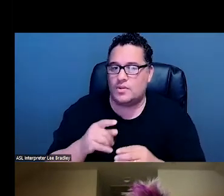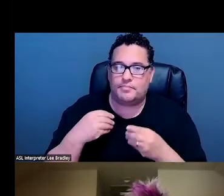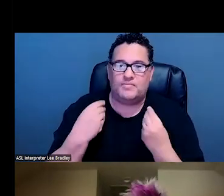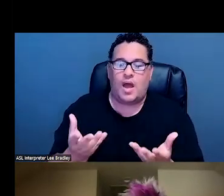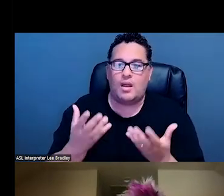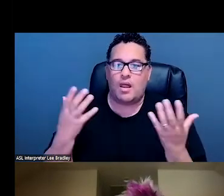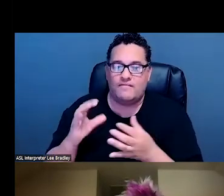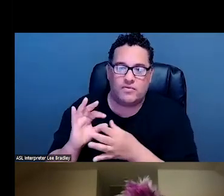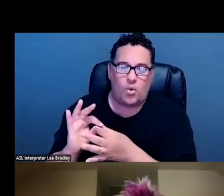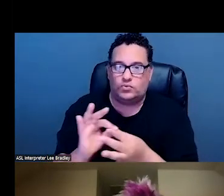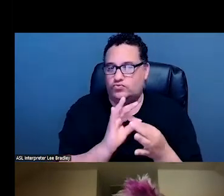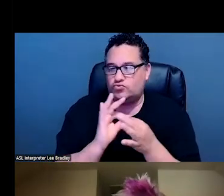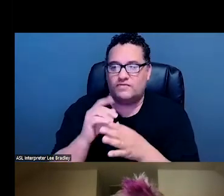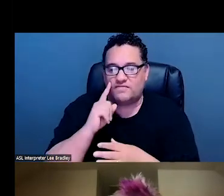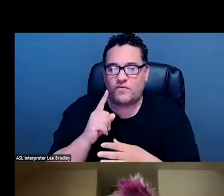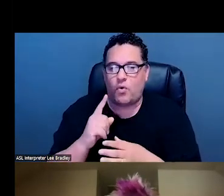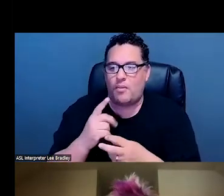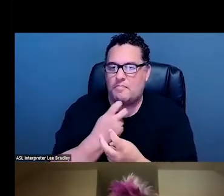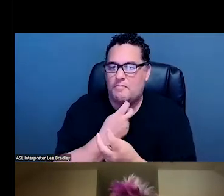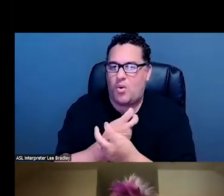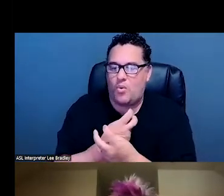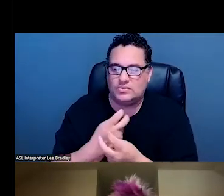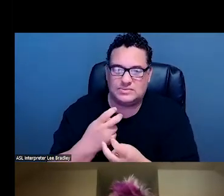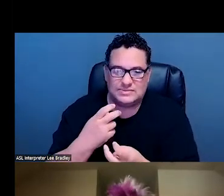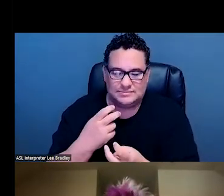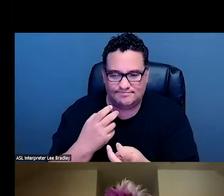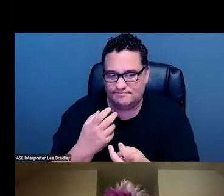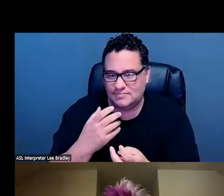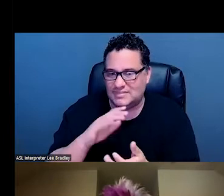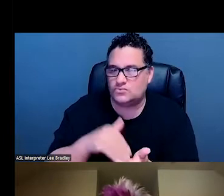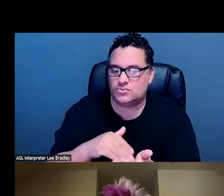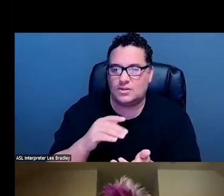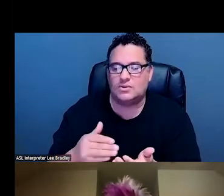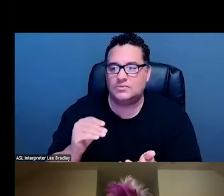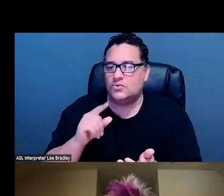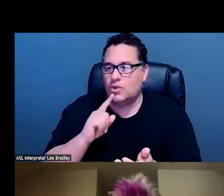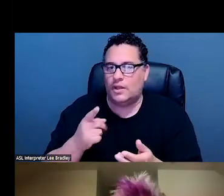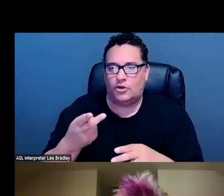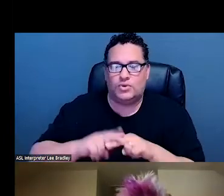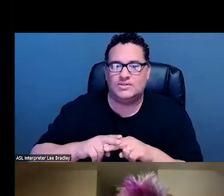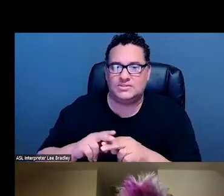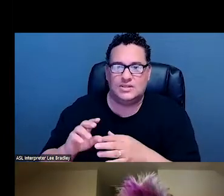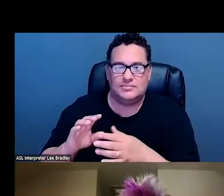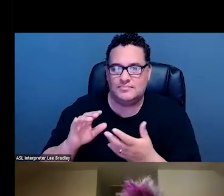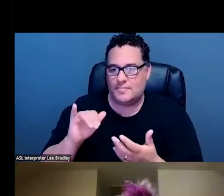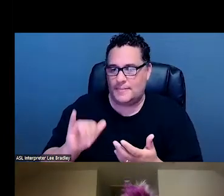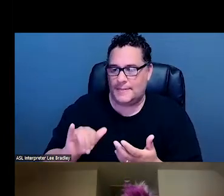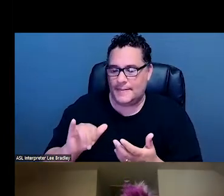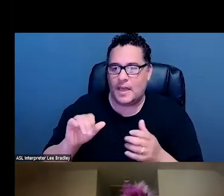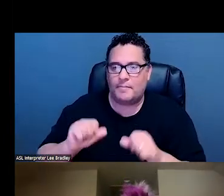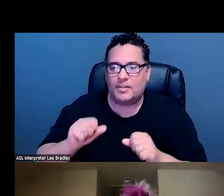CENTERS. AND, REALLY INCREASED THE ABILITY OF OUR COMMUNICATION SYSTEM TO BE REDUNDANT. BECAUSE